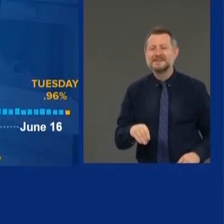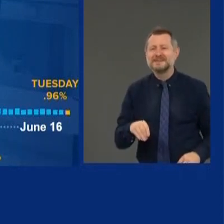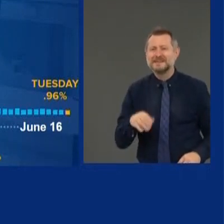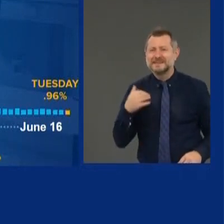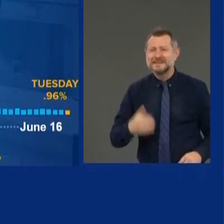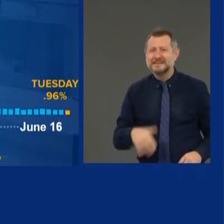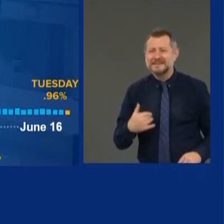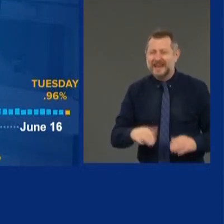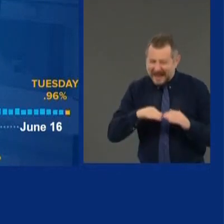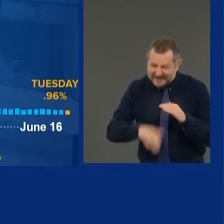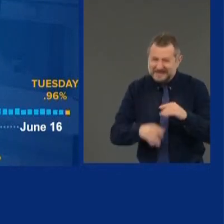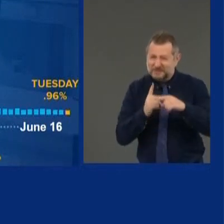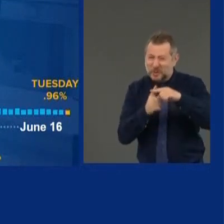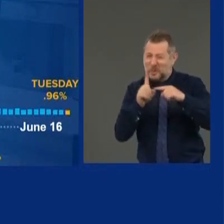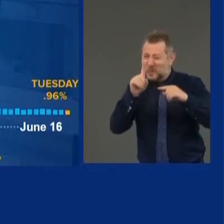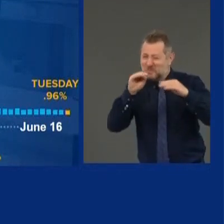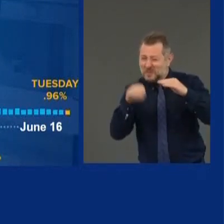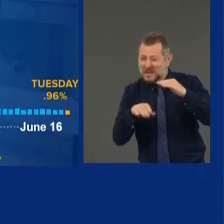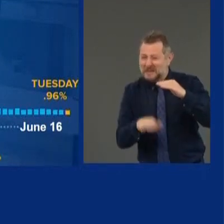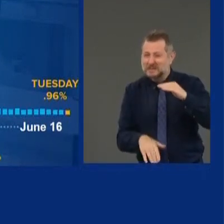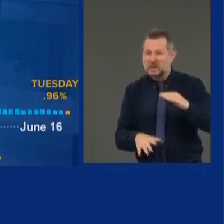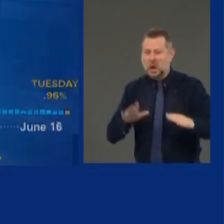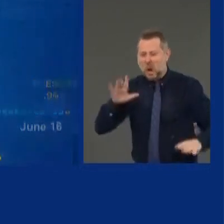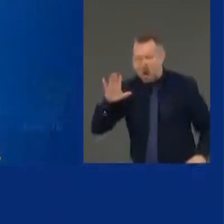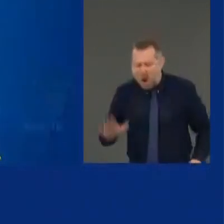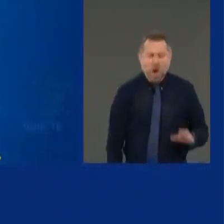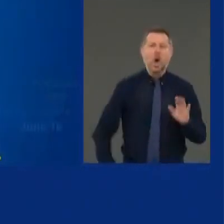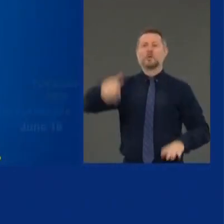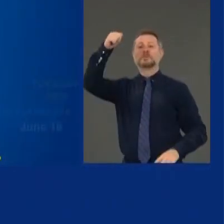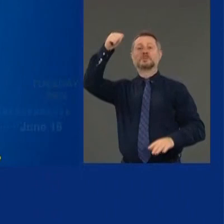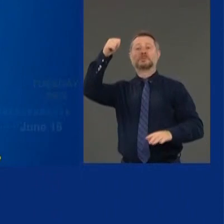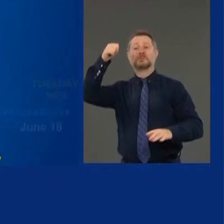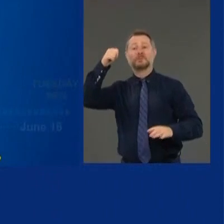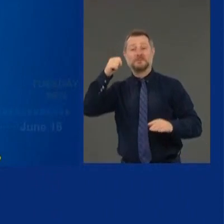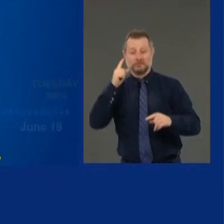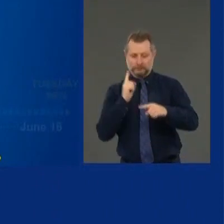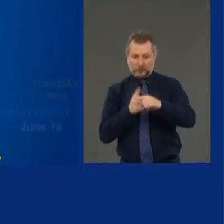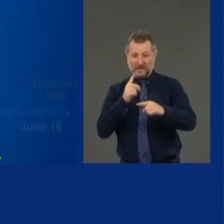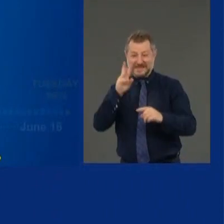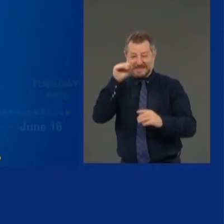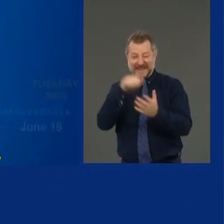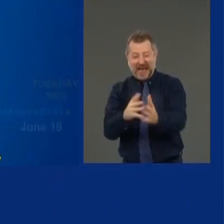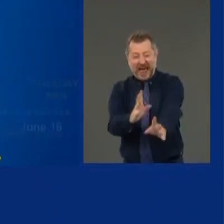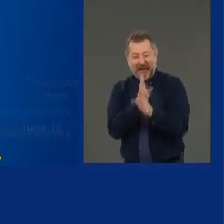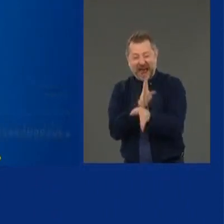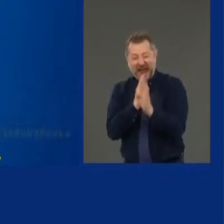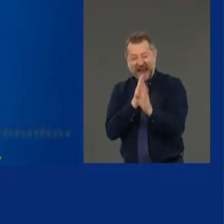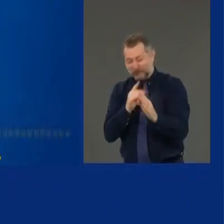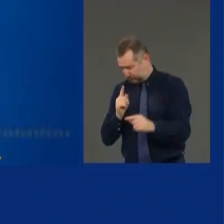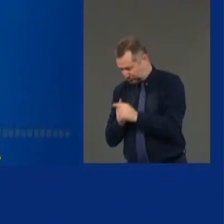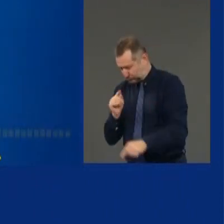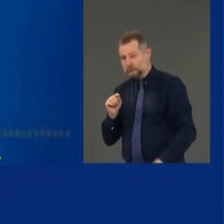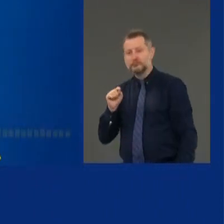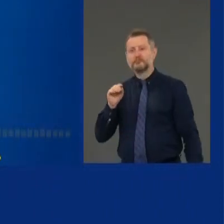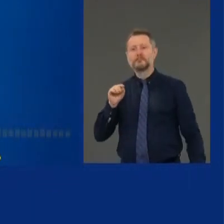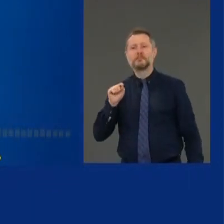NUMBER WHO TESTED POSITIVE, LESS THAN 1%. THAT'S THE LOWEST PERCENTAGE OF POSITIVE THAT WE HAVE HAD SINCE